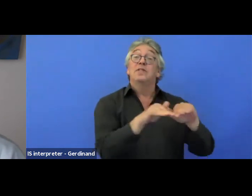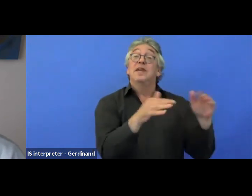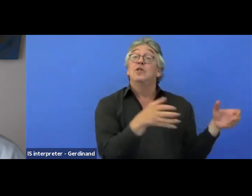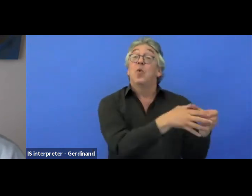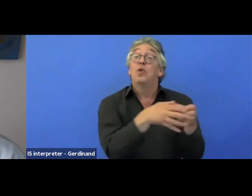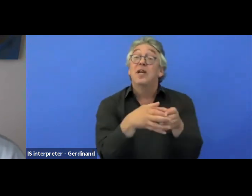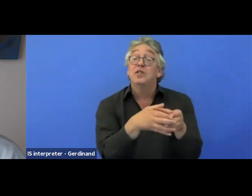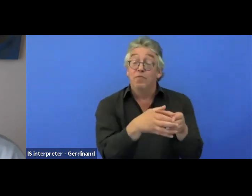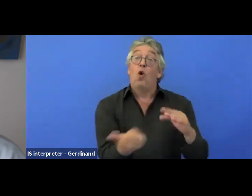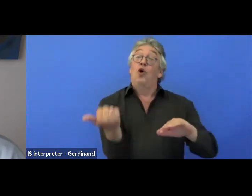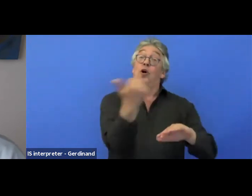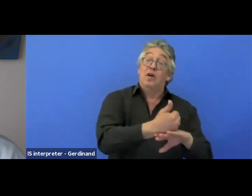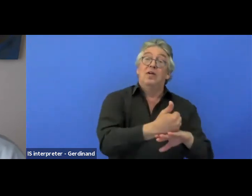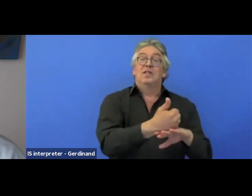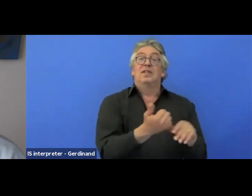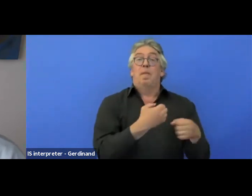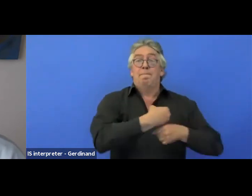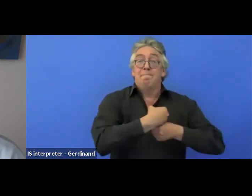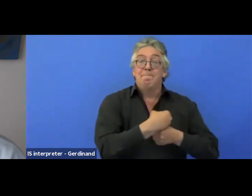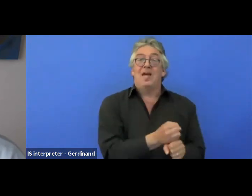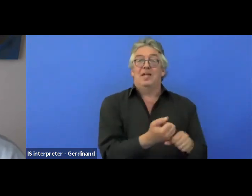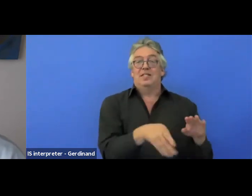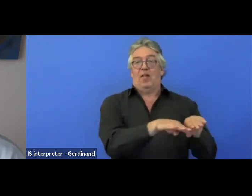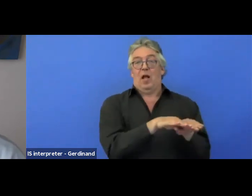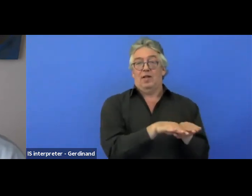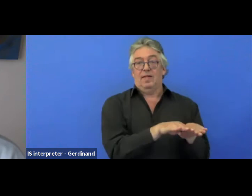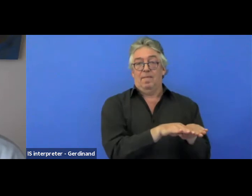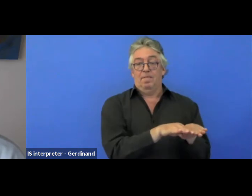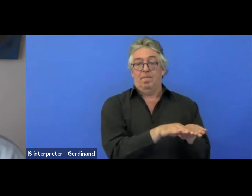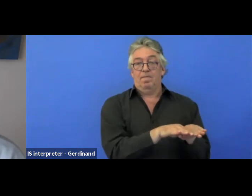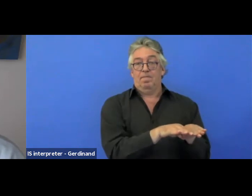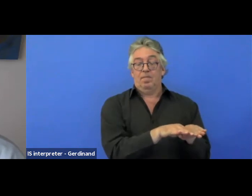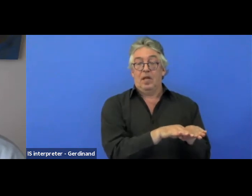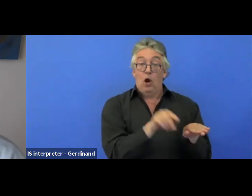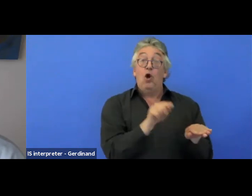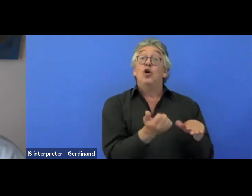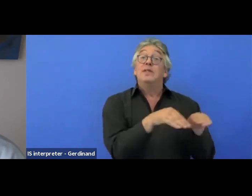It is a tool to get standards to support the EU legislation policies.